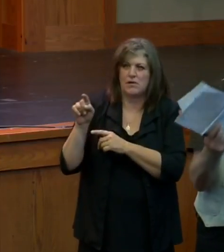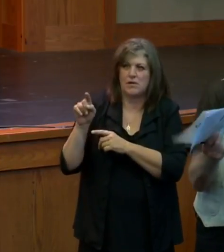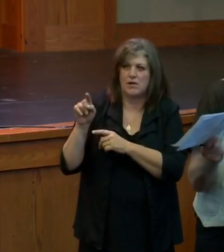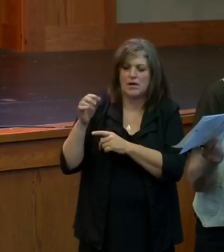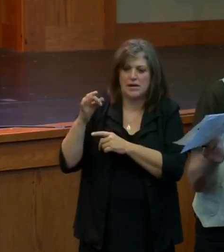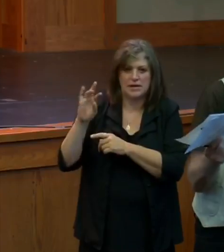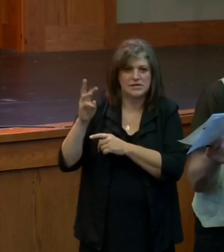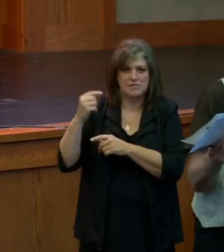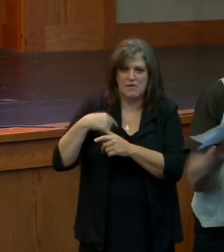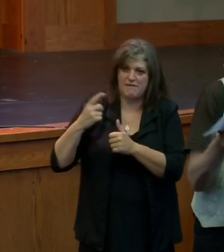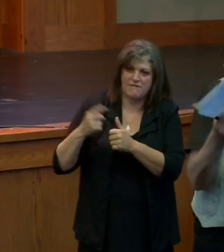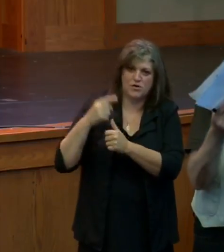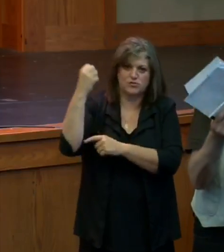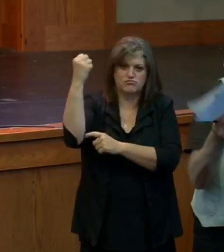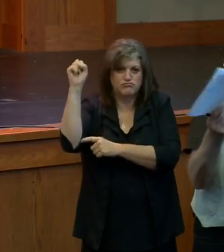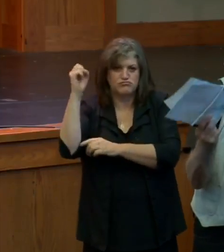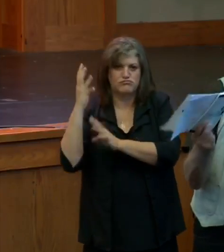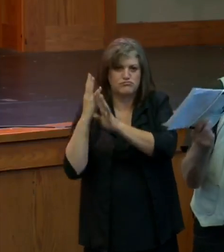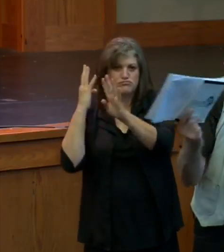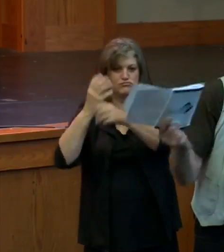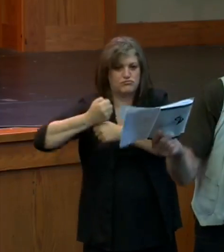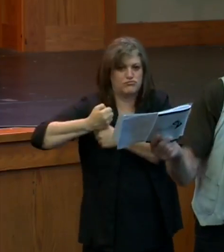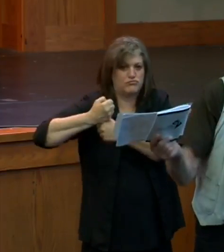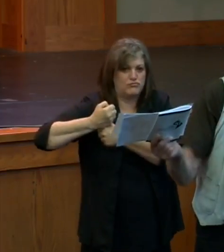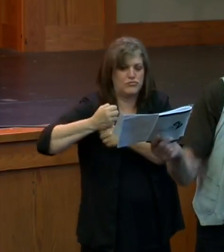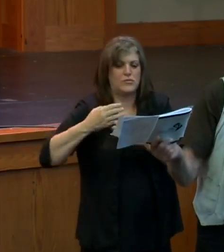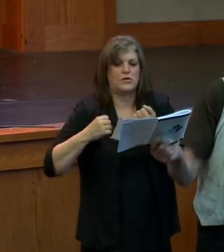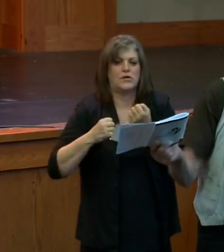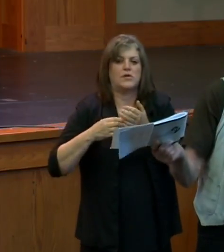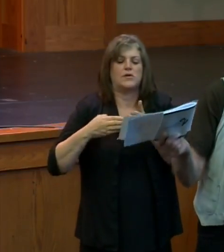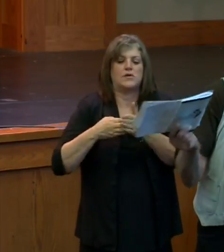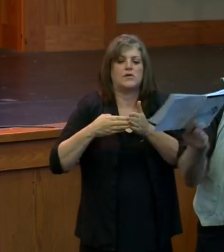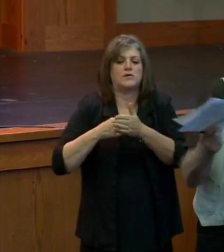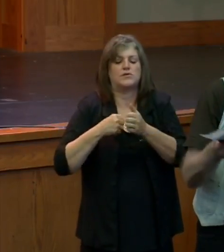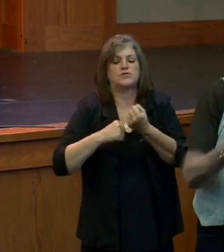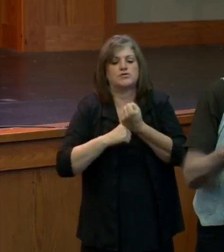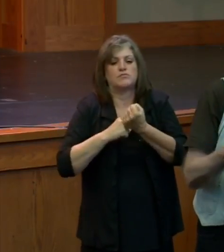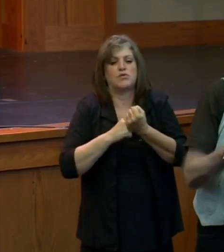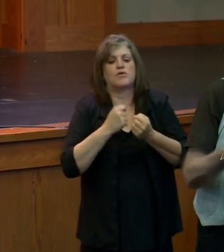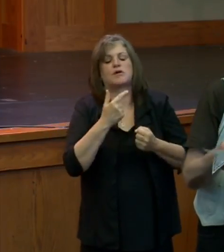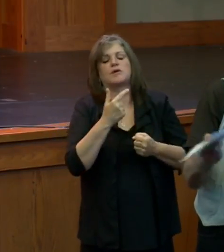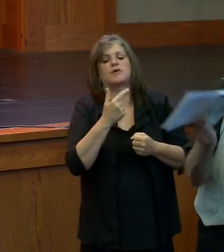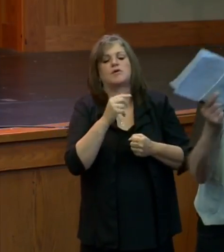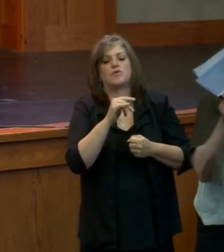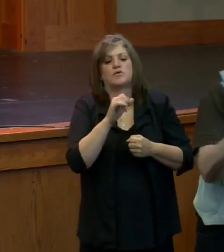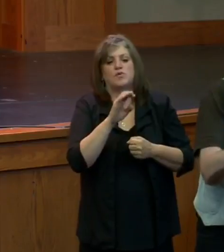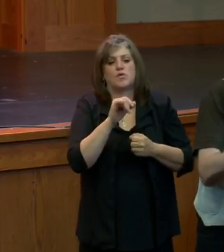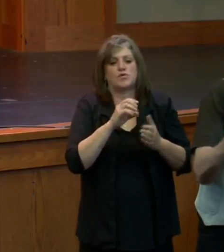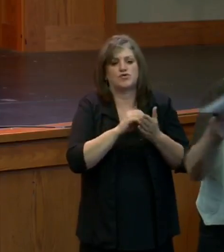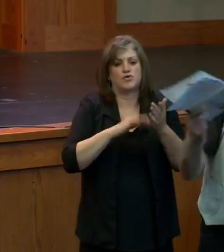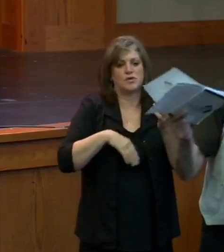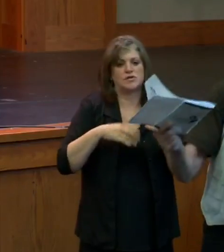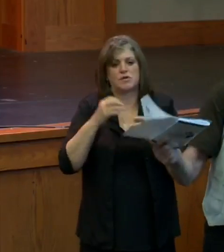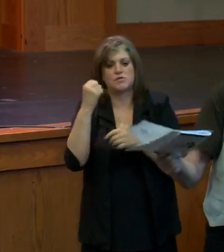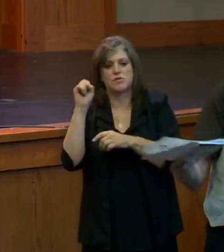MY FIRST DEMONSTRATION PICKETING WOOLWORTH'S IN SUPPORT OF THE